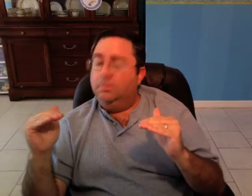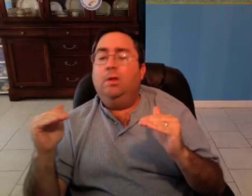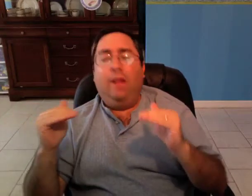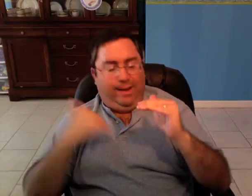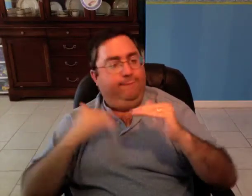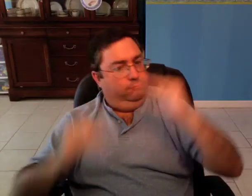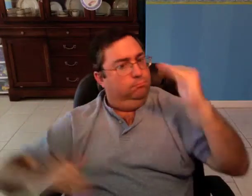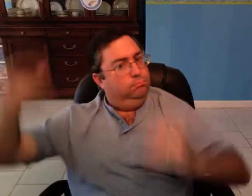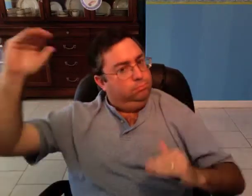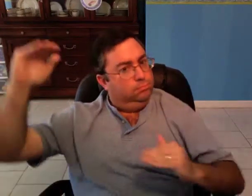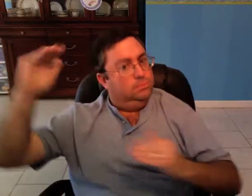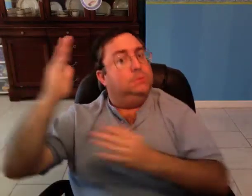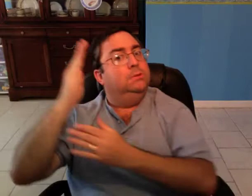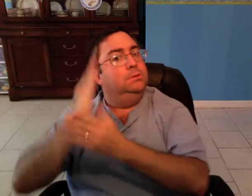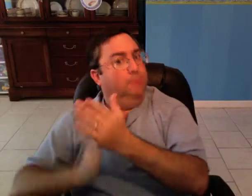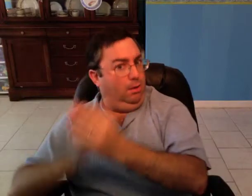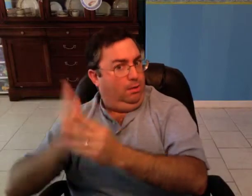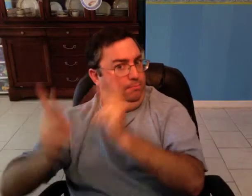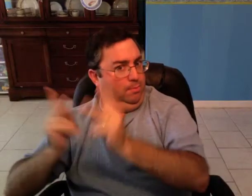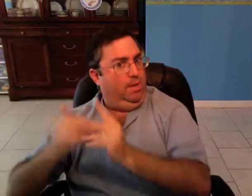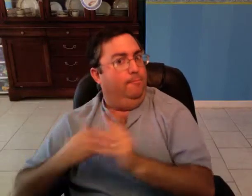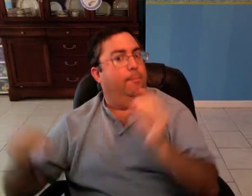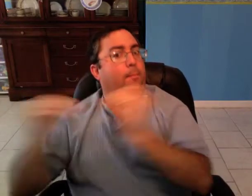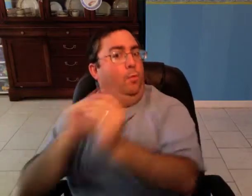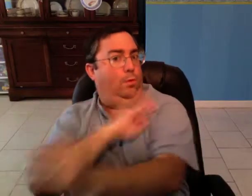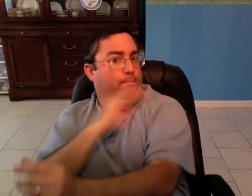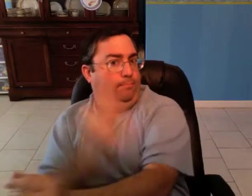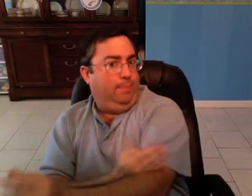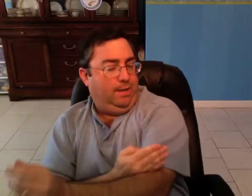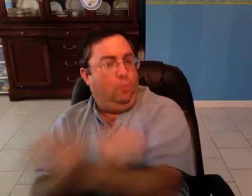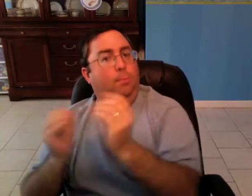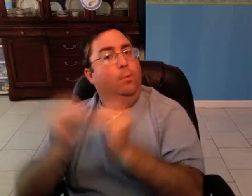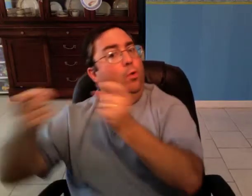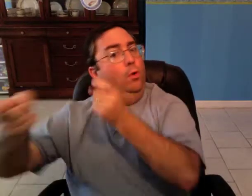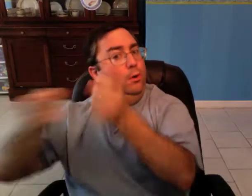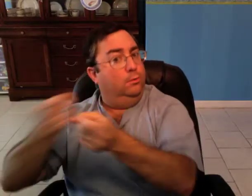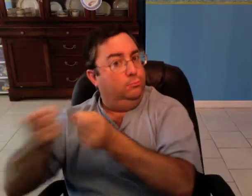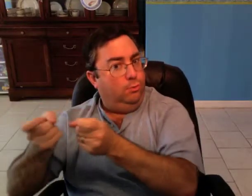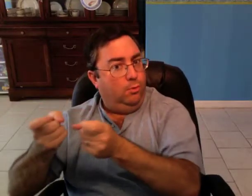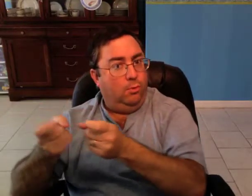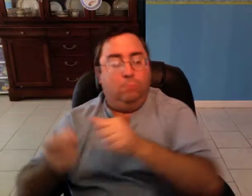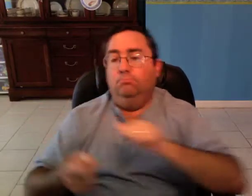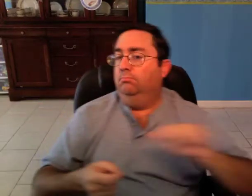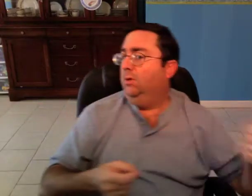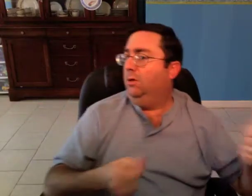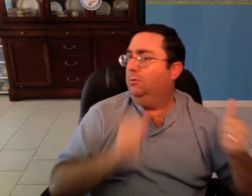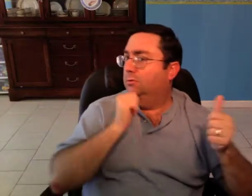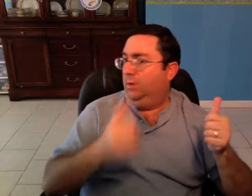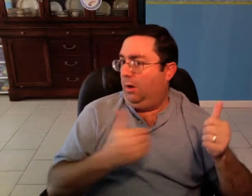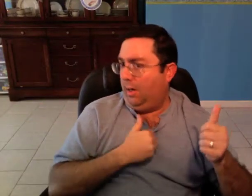There are inequities where some people have more power and control that others do not have.